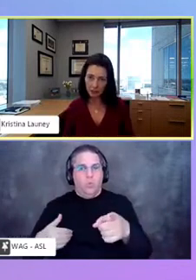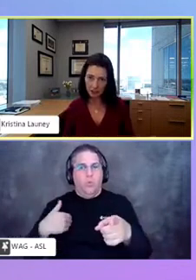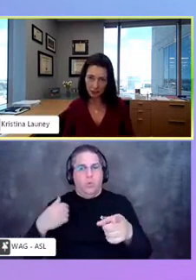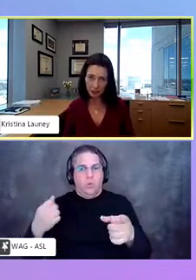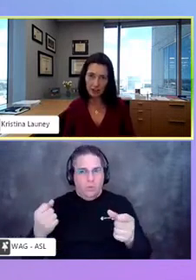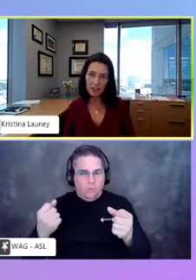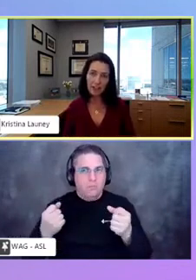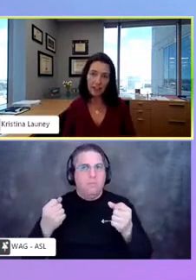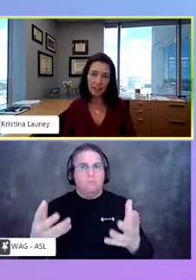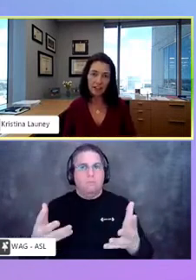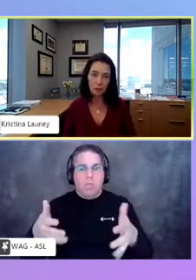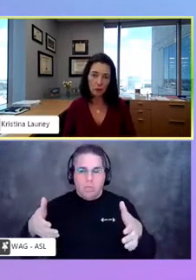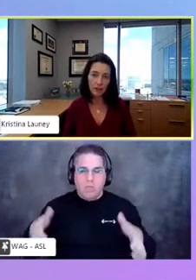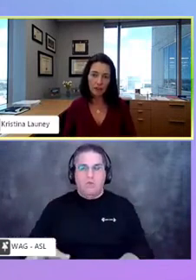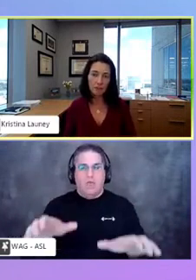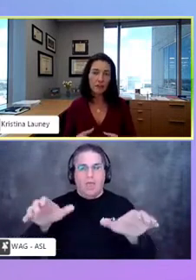the ADA. But since then, we